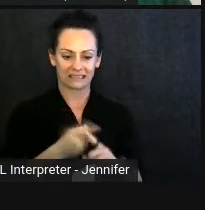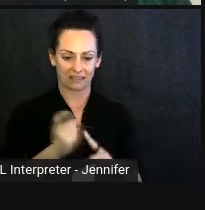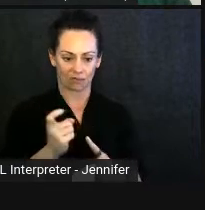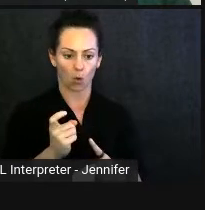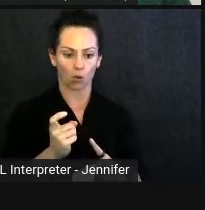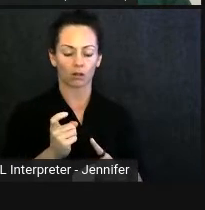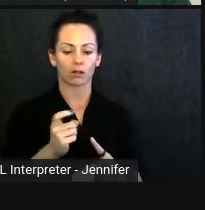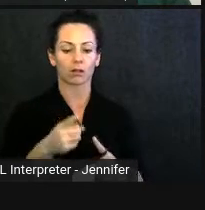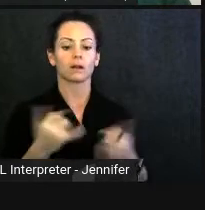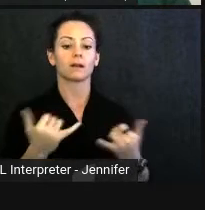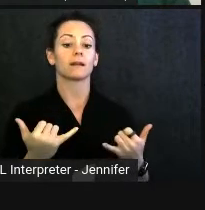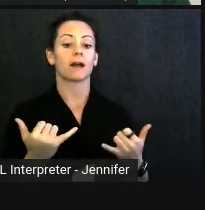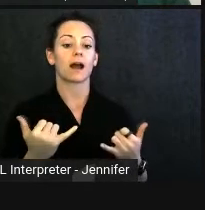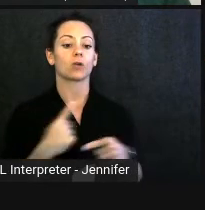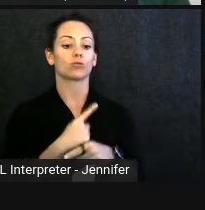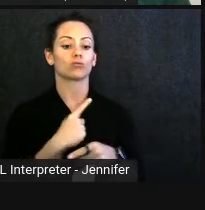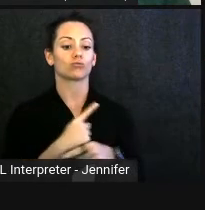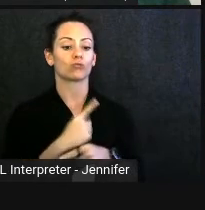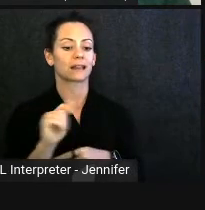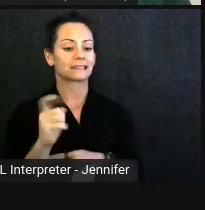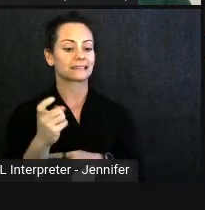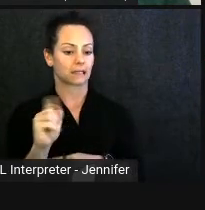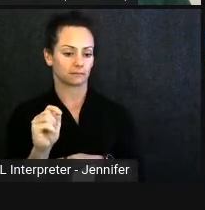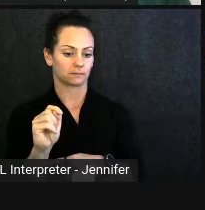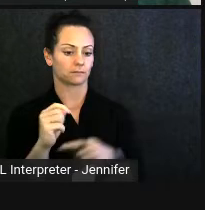Now it's a regular text, normal text. Let's make sure